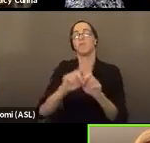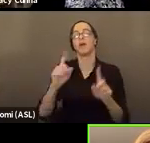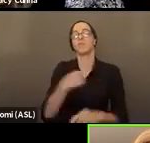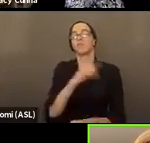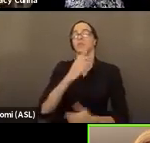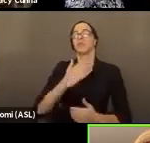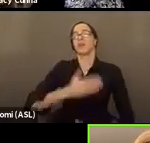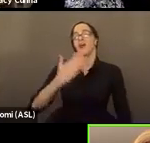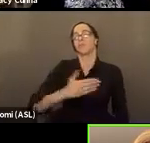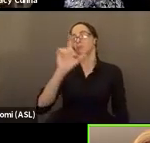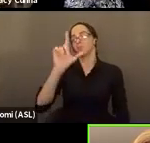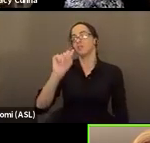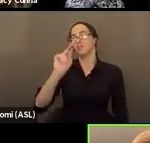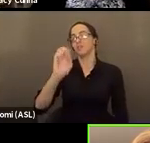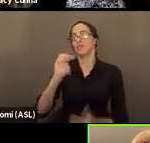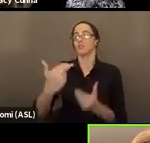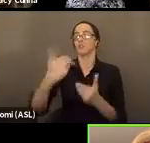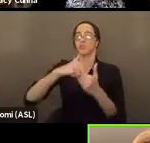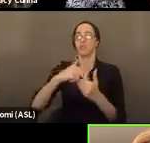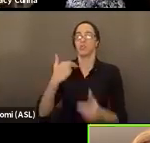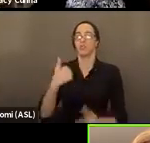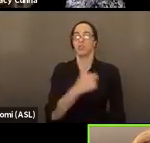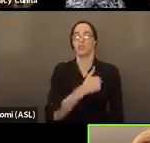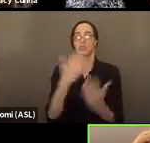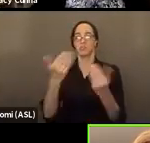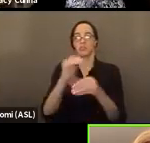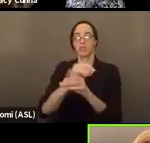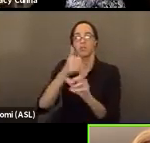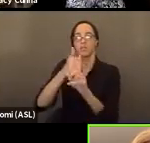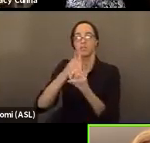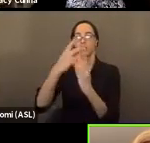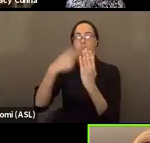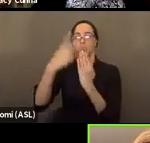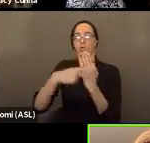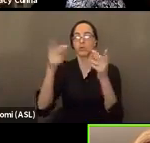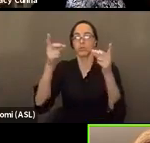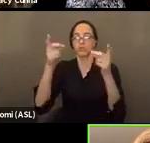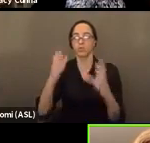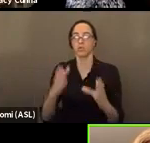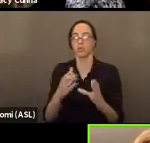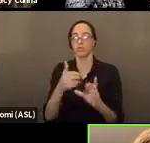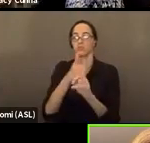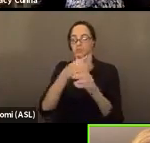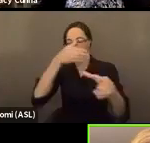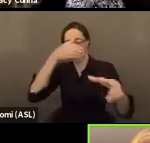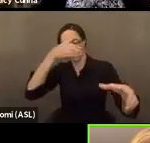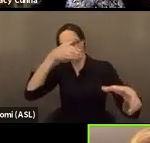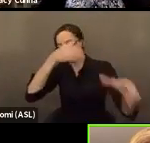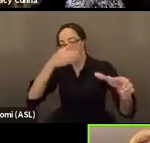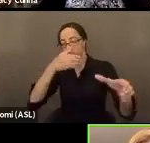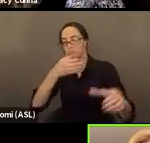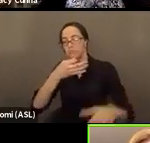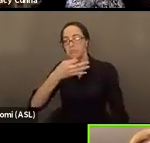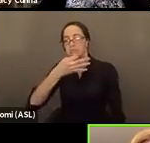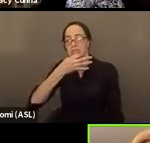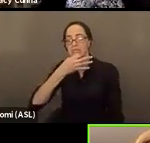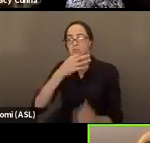she is the program director and um a real expert on a lot of these services so with that i'm going